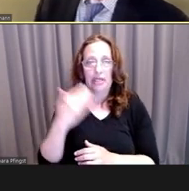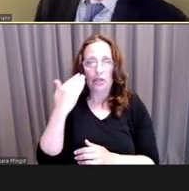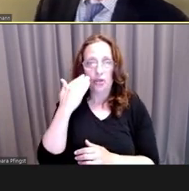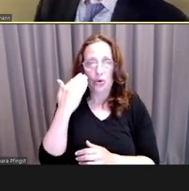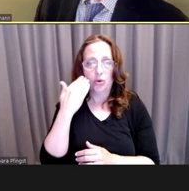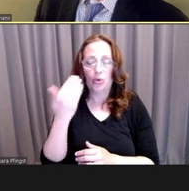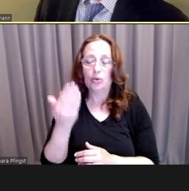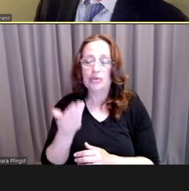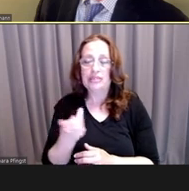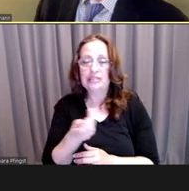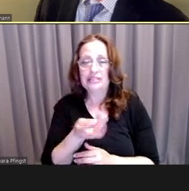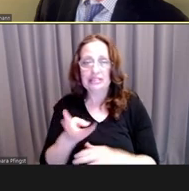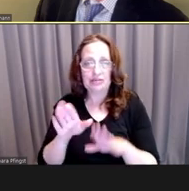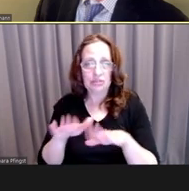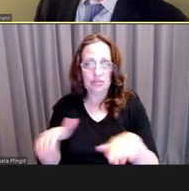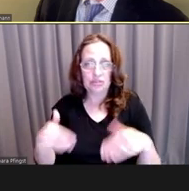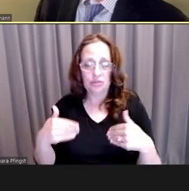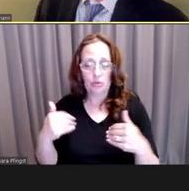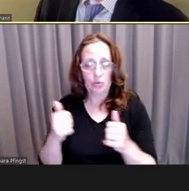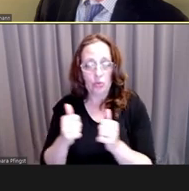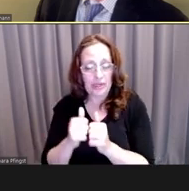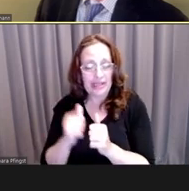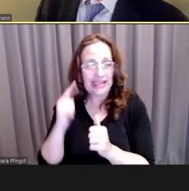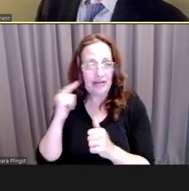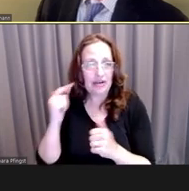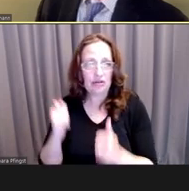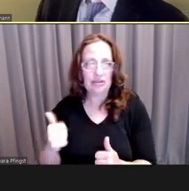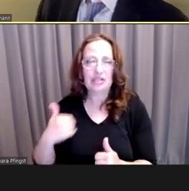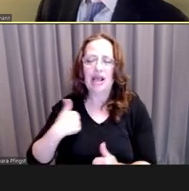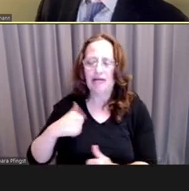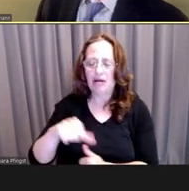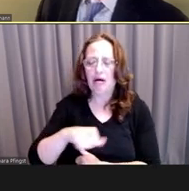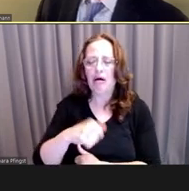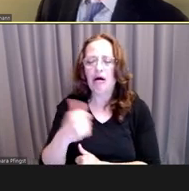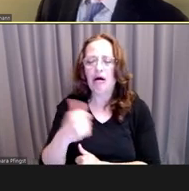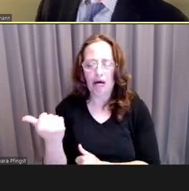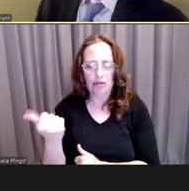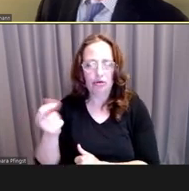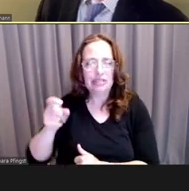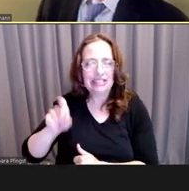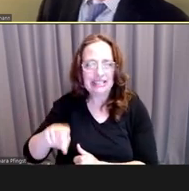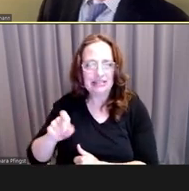other medical diagnoses. Approximately 40% of children may have some other identified